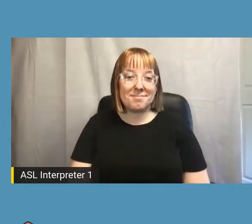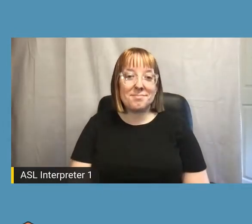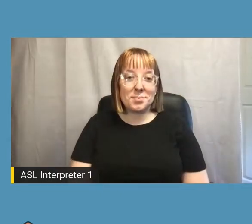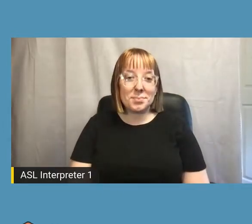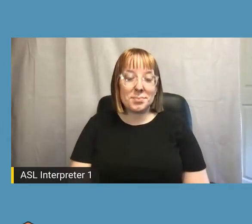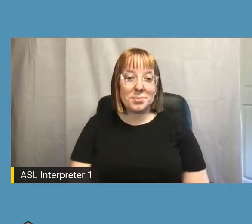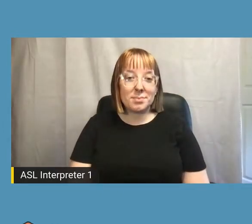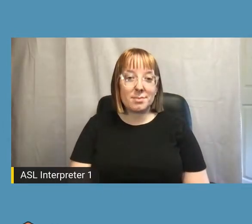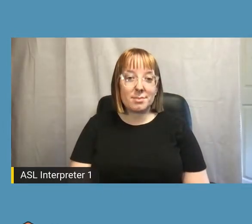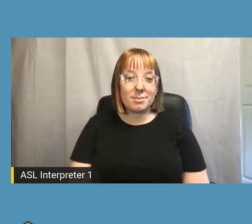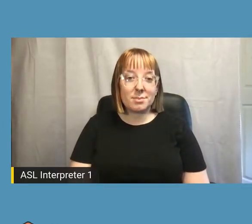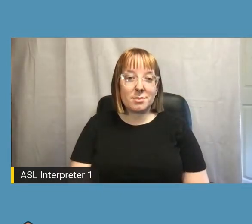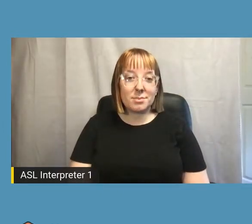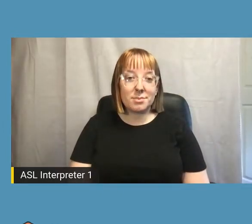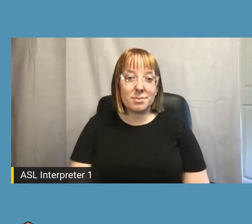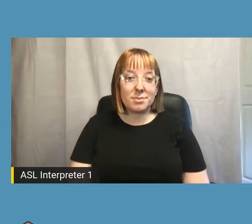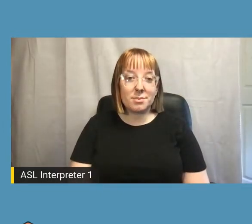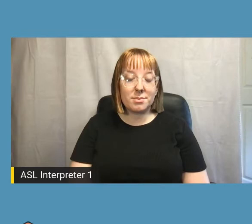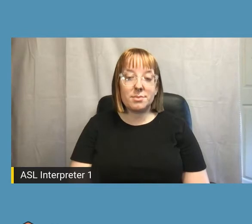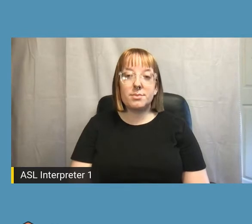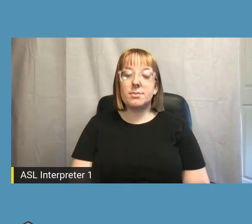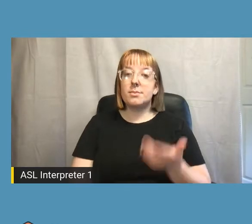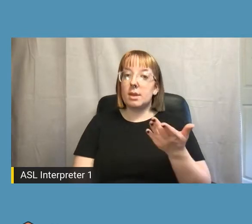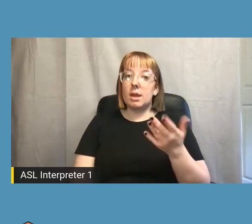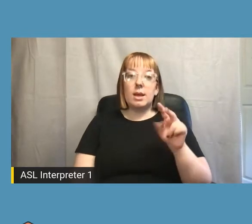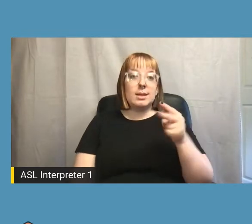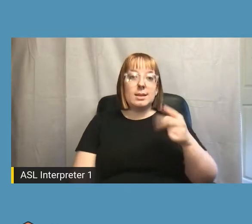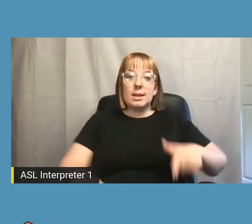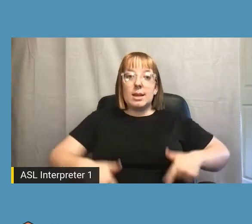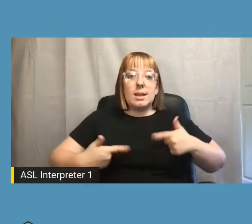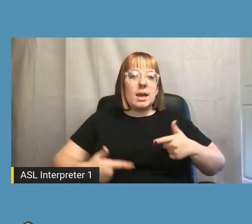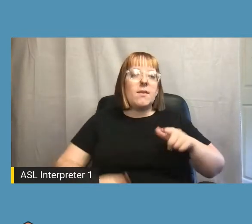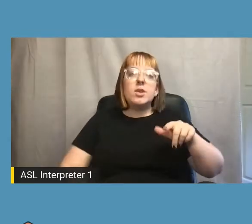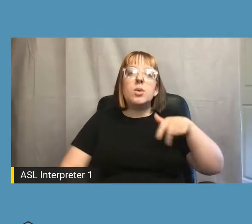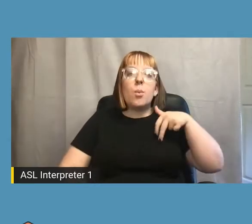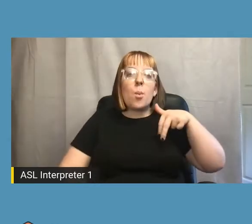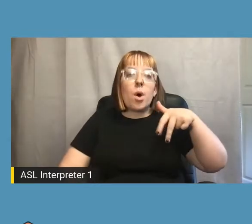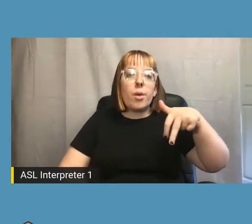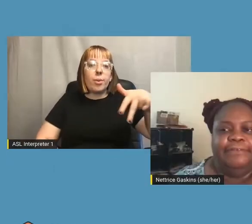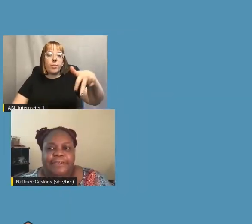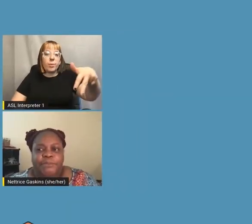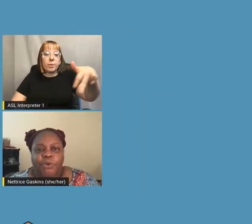so this one is just a a walkthrough so this space doesn't exist anymore